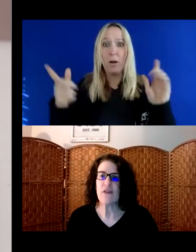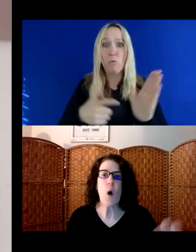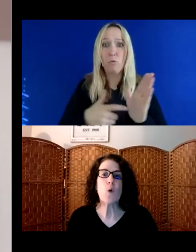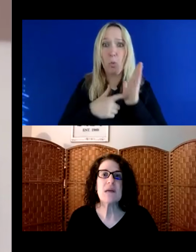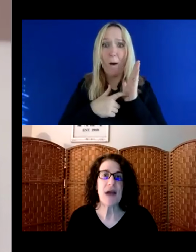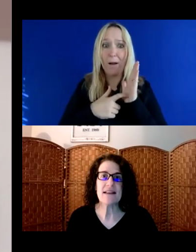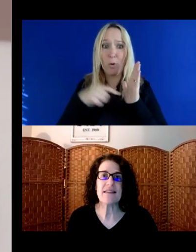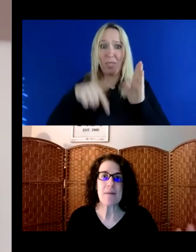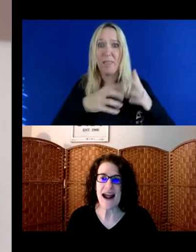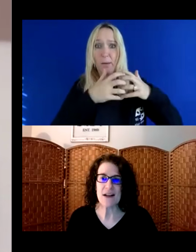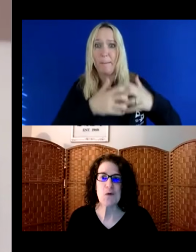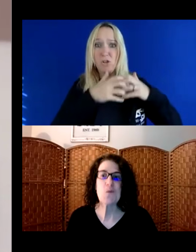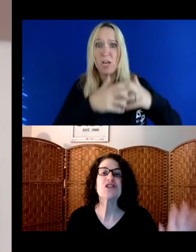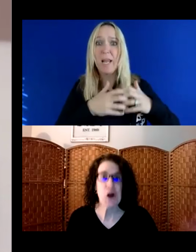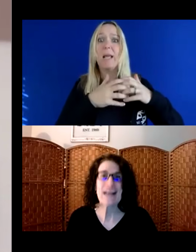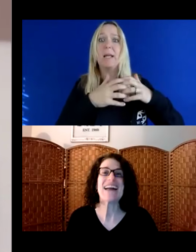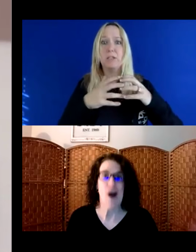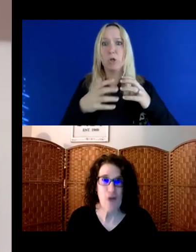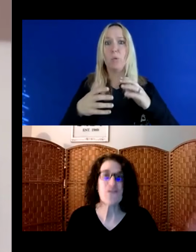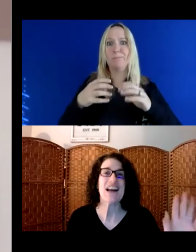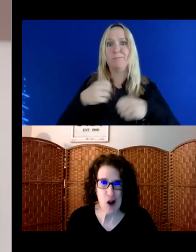The only button that mattered was turning it off and on.